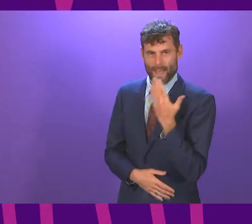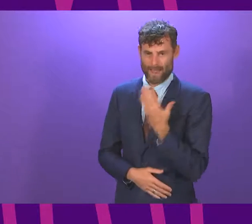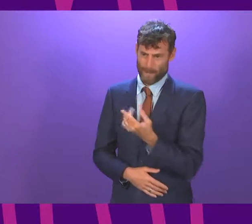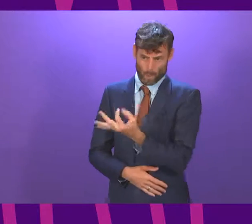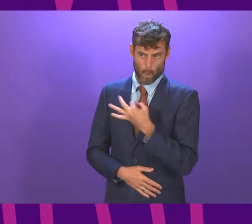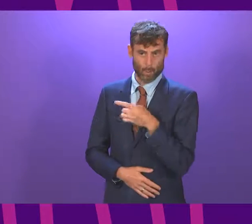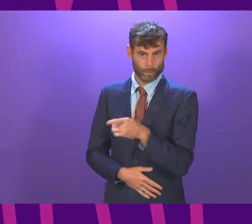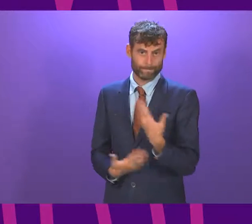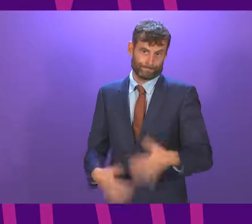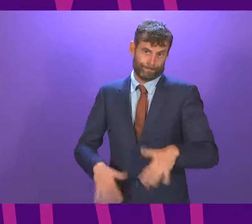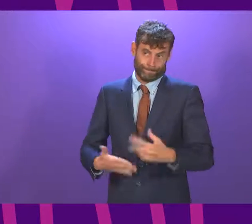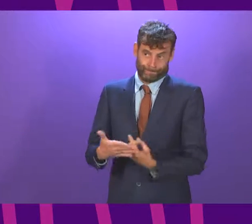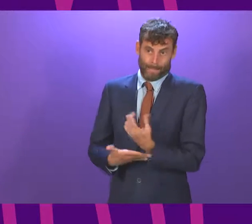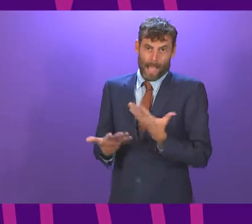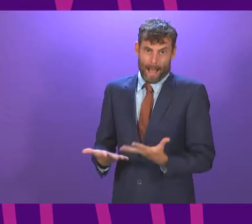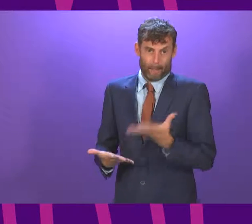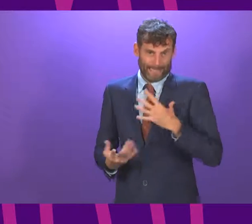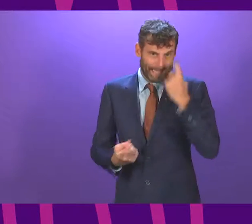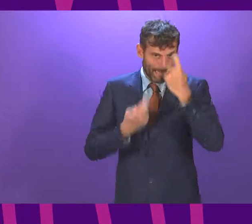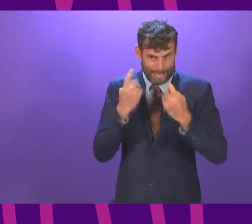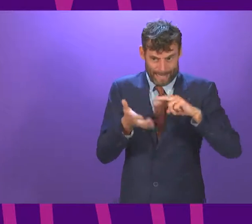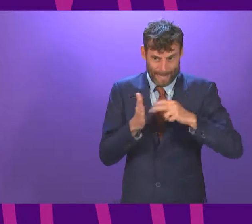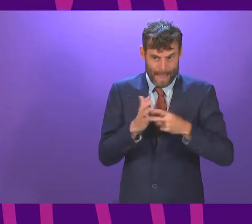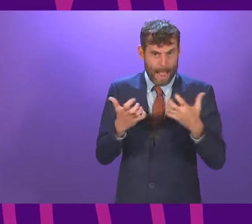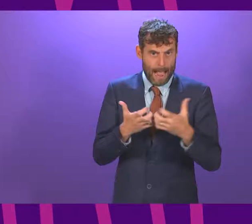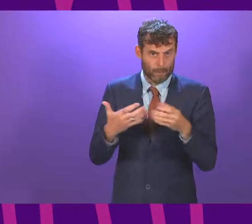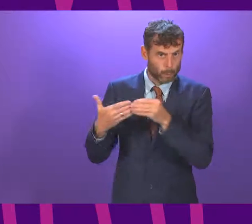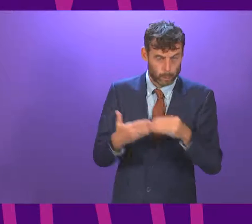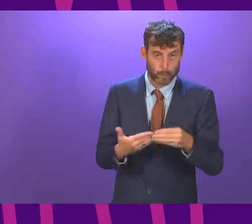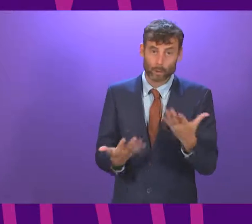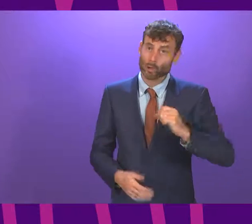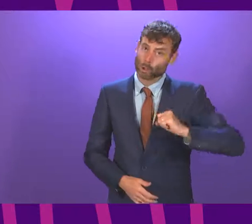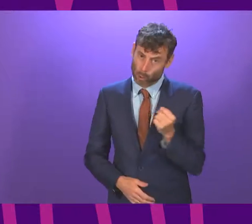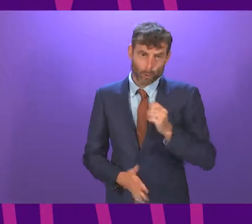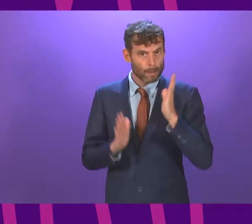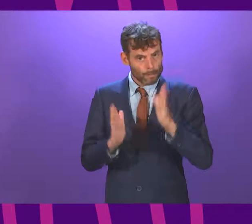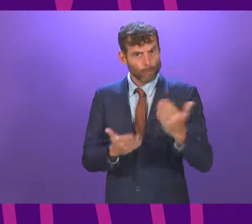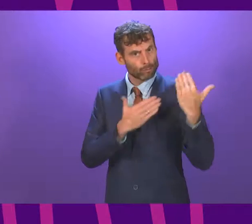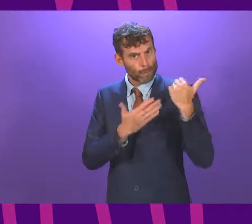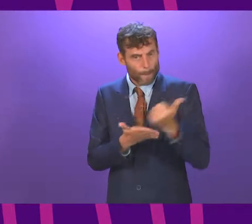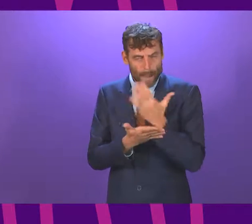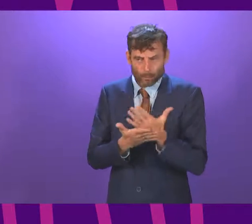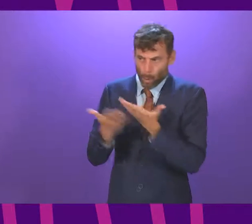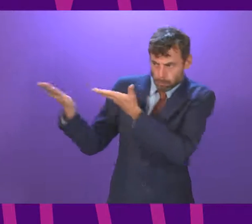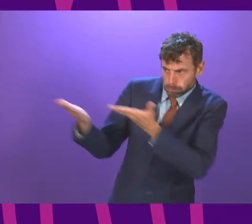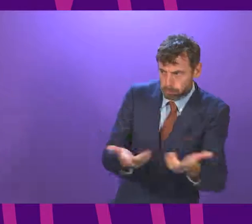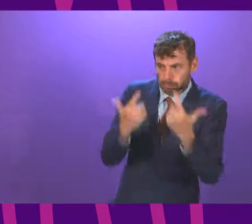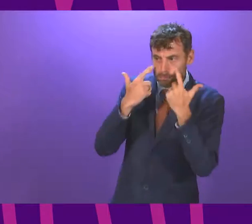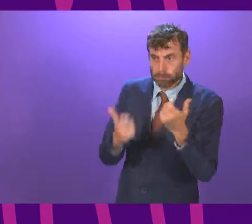question. The Scottish Government is clear that Scotland must play a full role in supporting people fleeing Afghanistan and we continue to push the United Kingdom Government